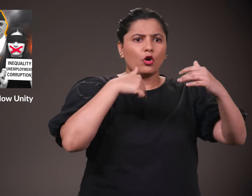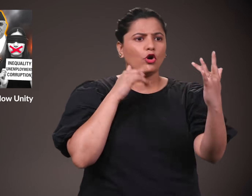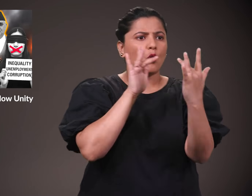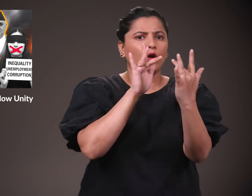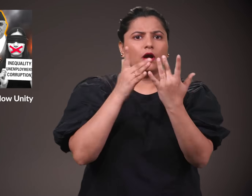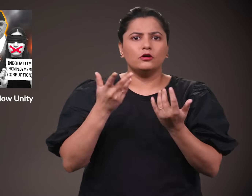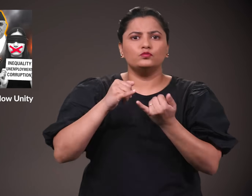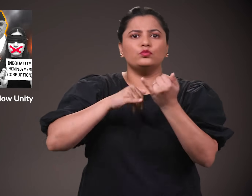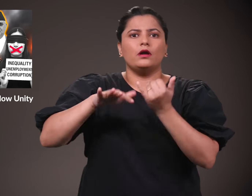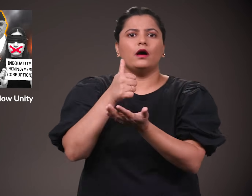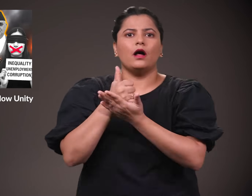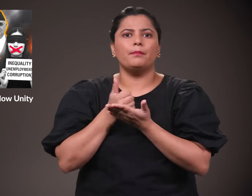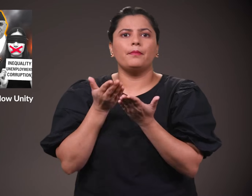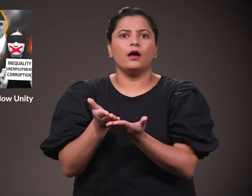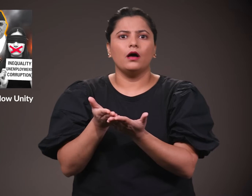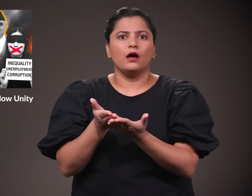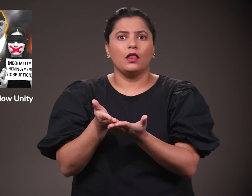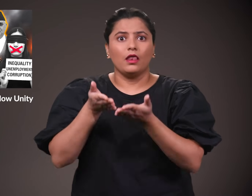how will they contact their family members without social media?